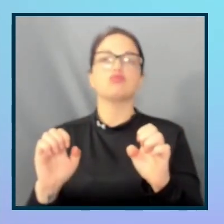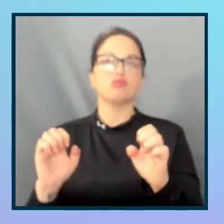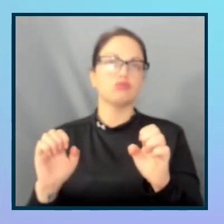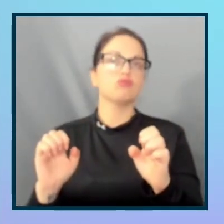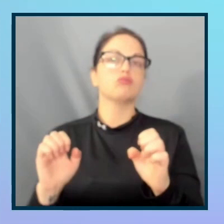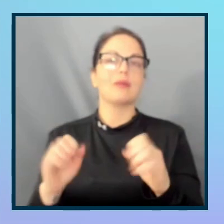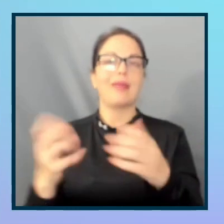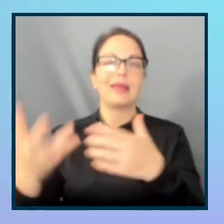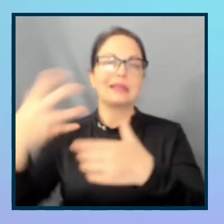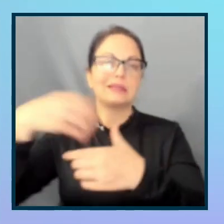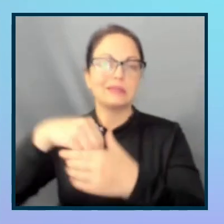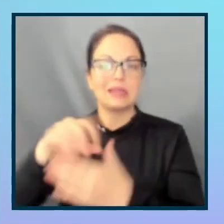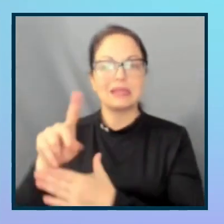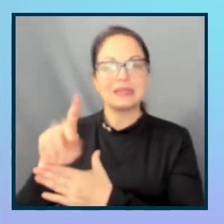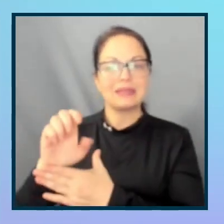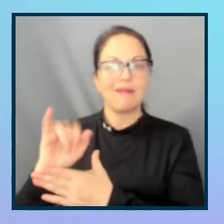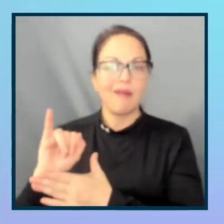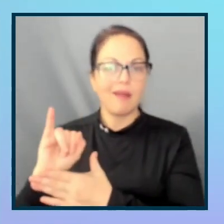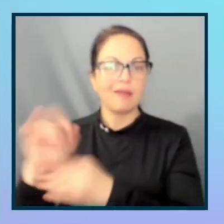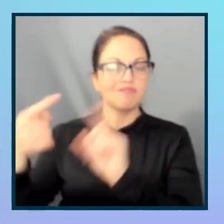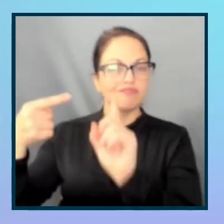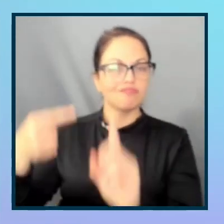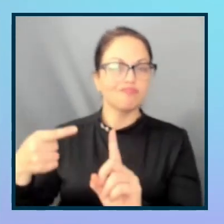and the DEI Initiative forward as a whole.